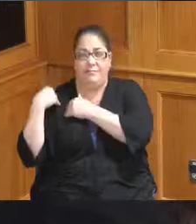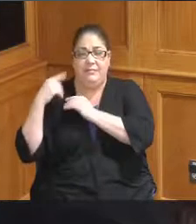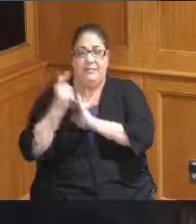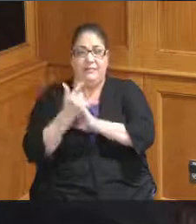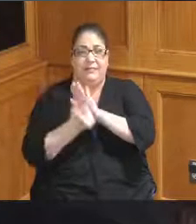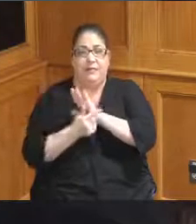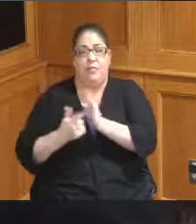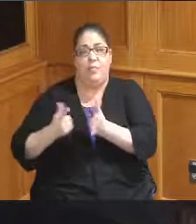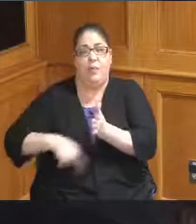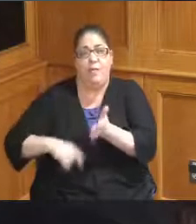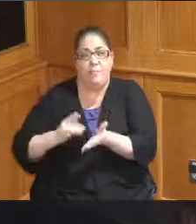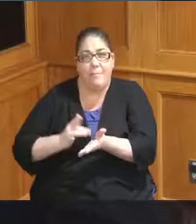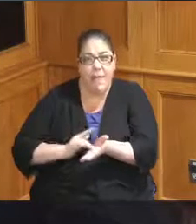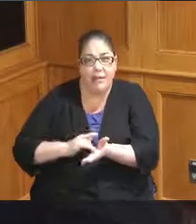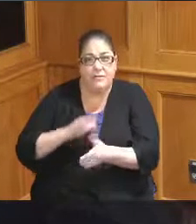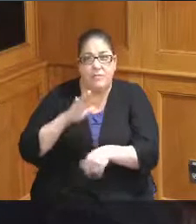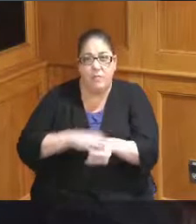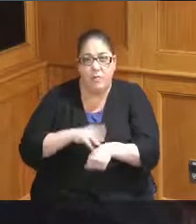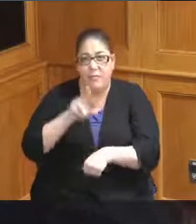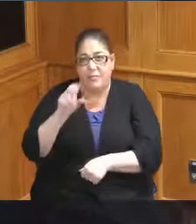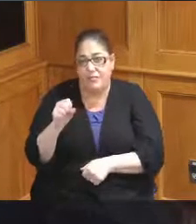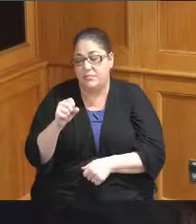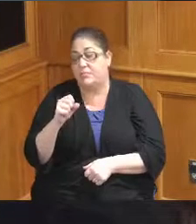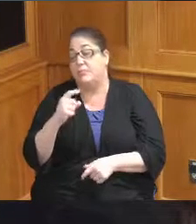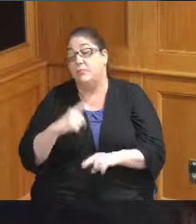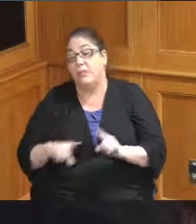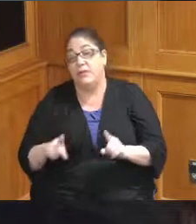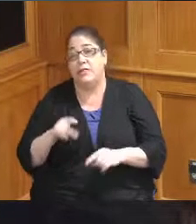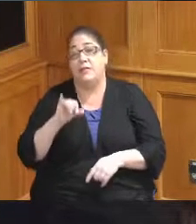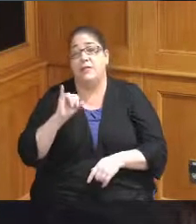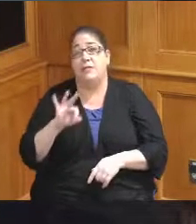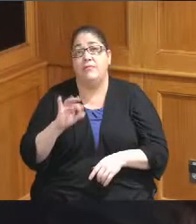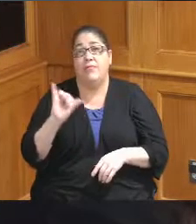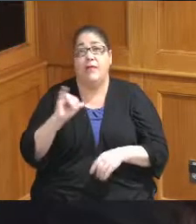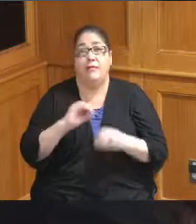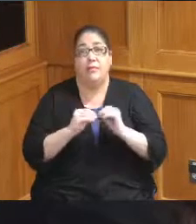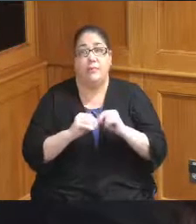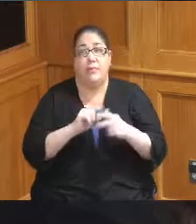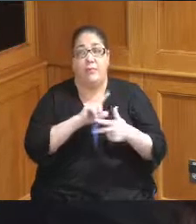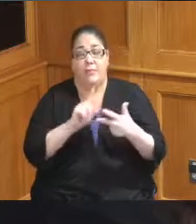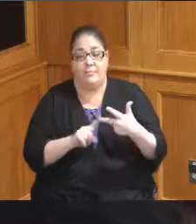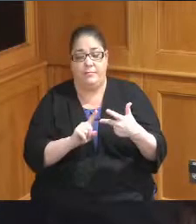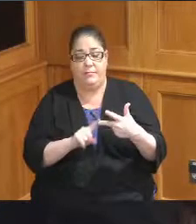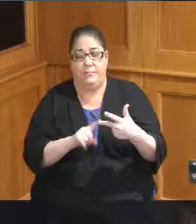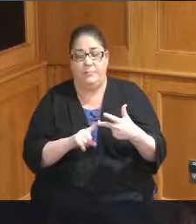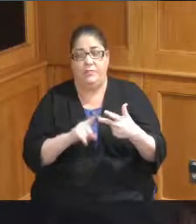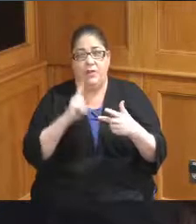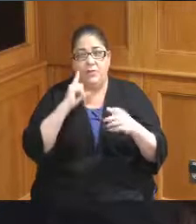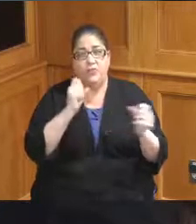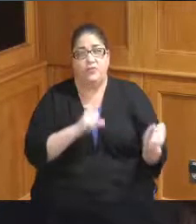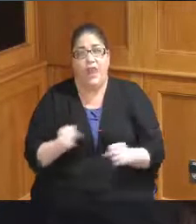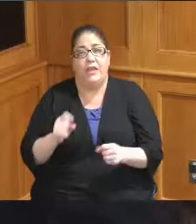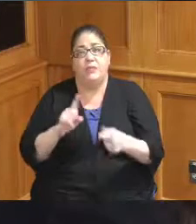medicines are on the bus but as it relates to item three Strategies to End Homelessness Jeff